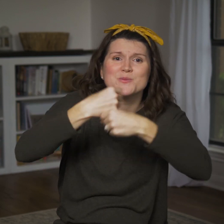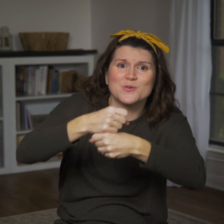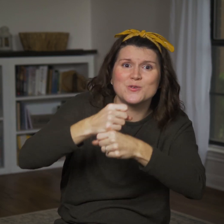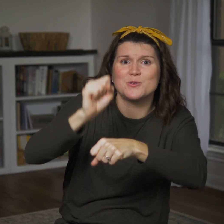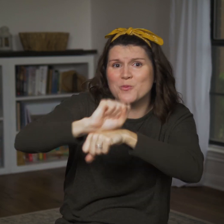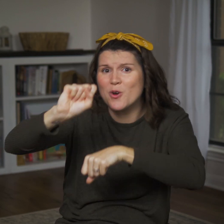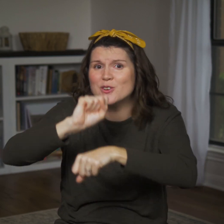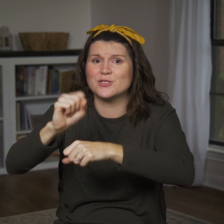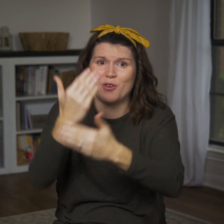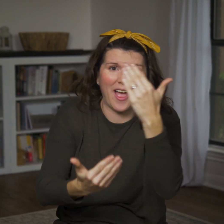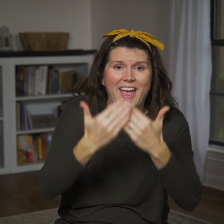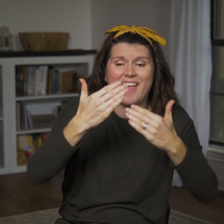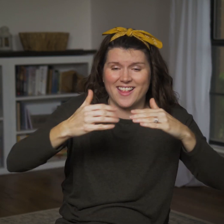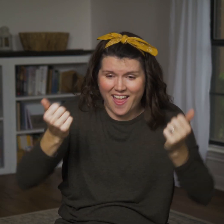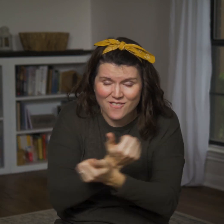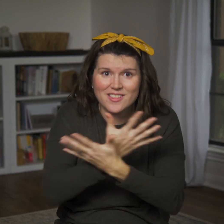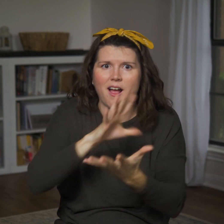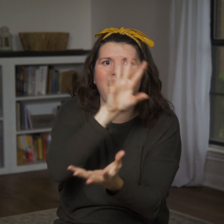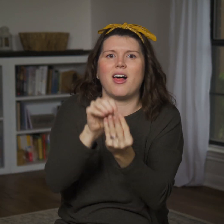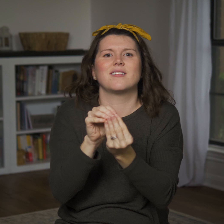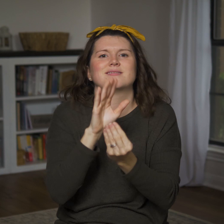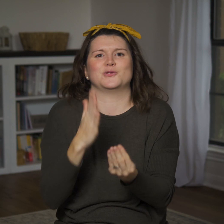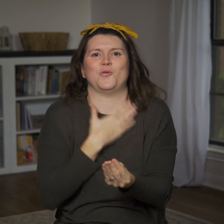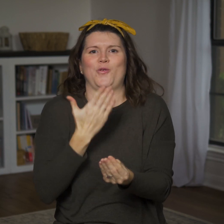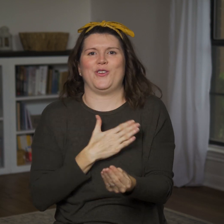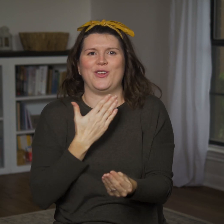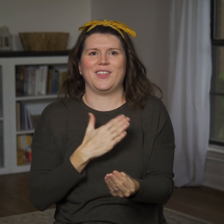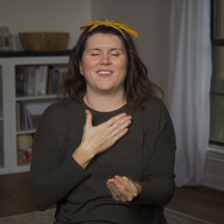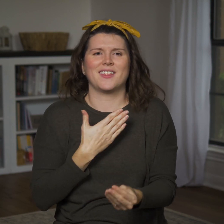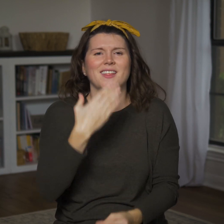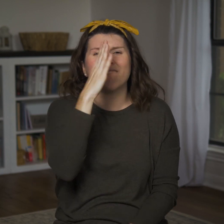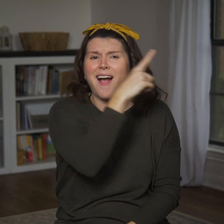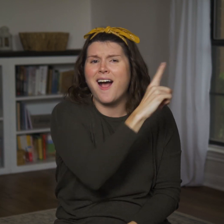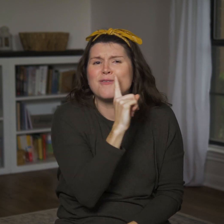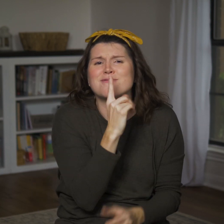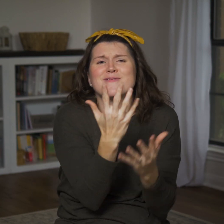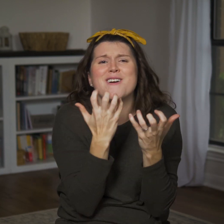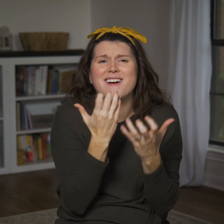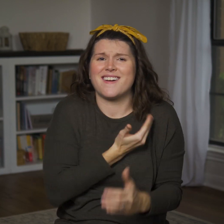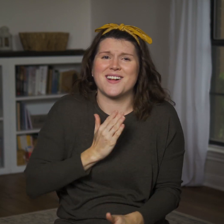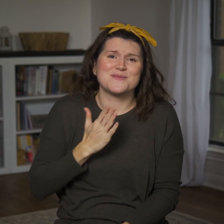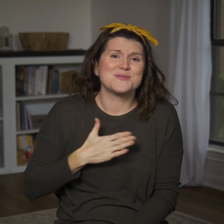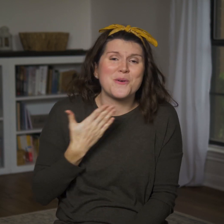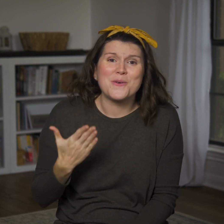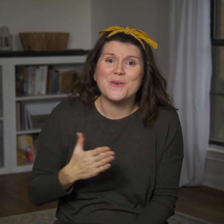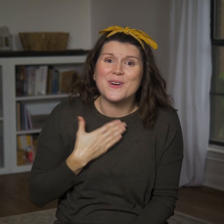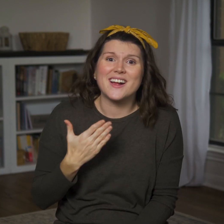and in all the work of your hands so that you will be altogether joyful.” God is after our joy!